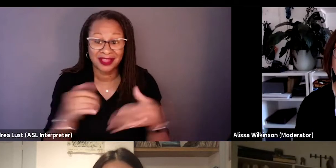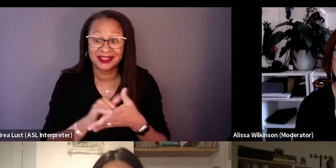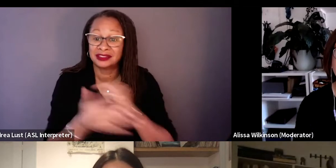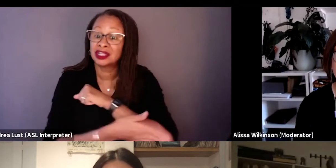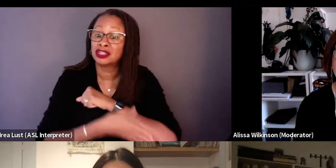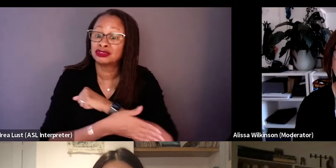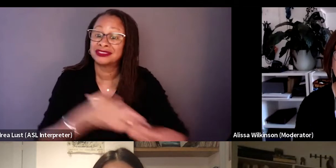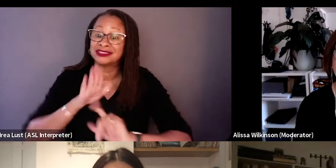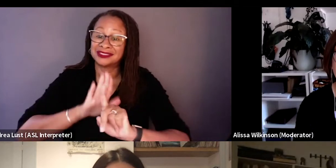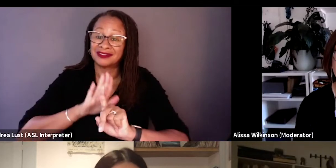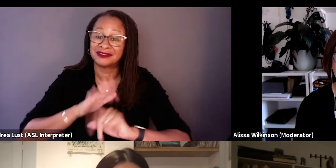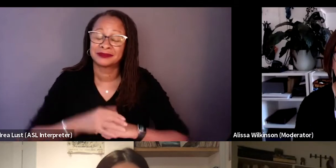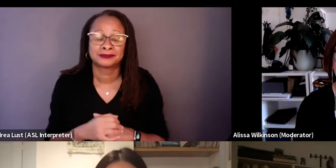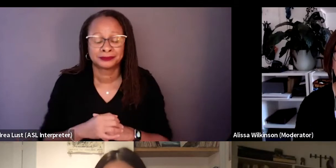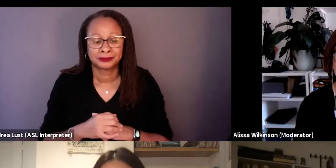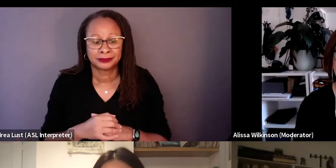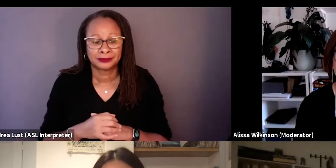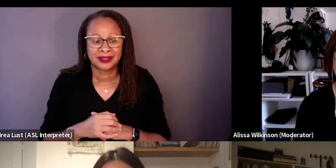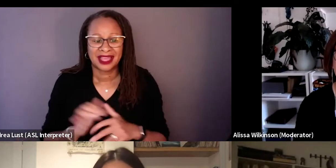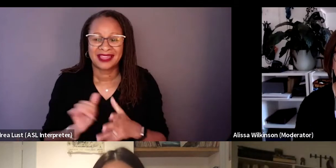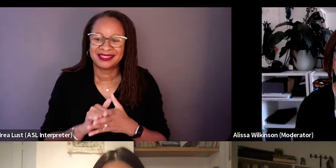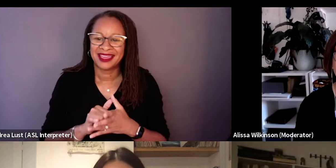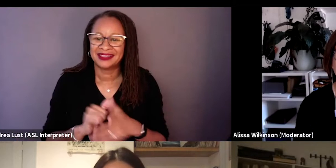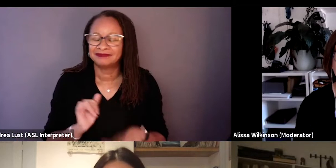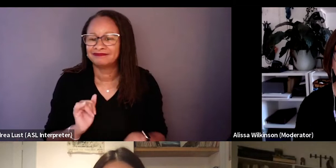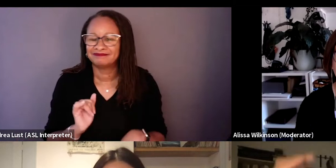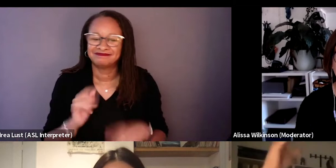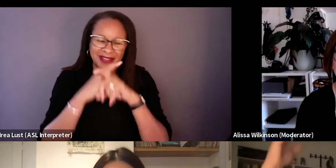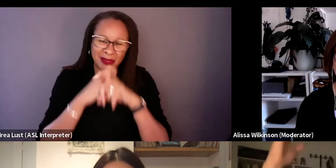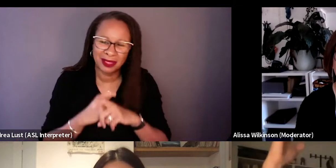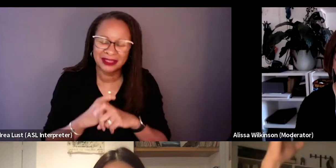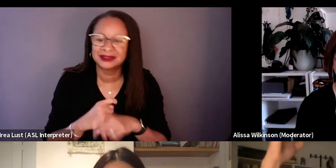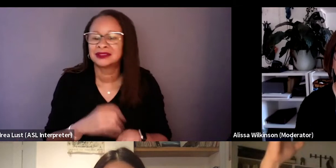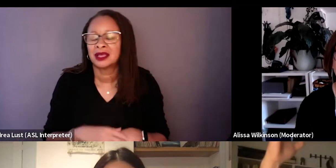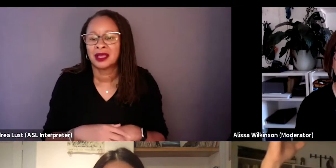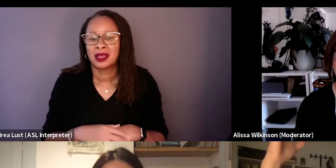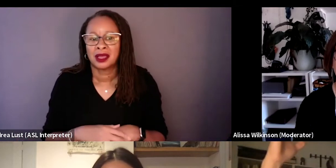And I think this complicated puzzle of trying to break down,